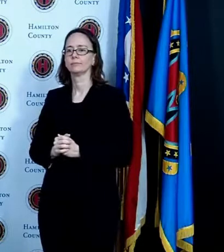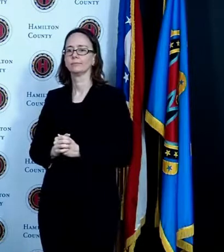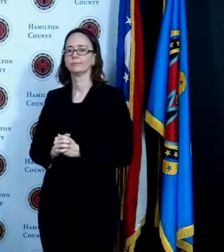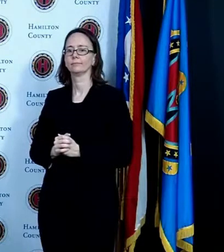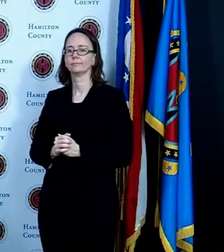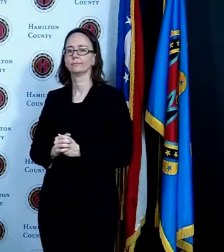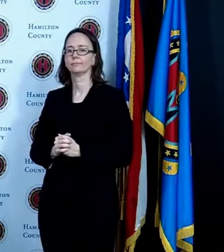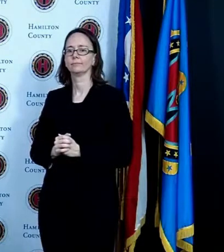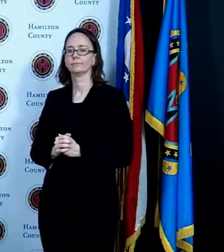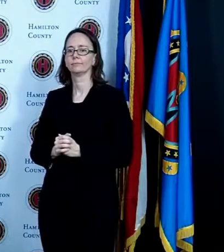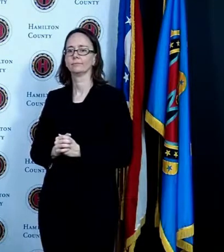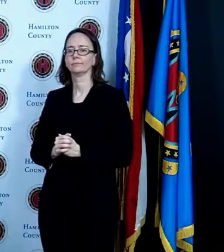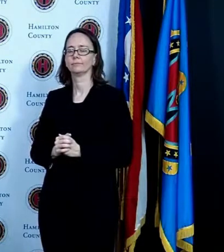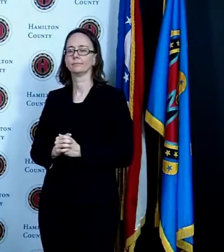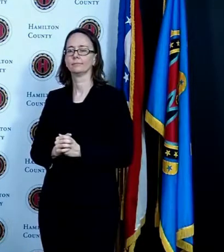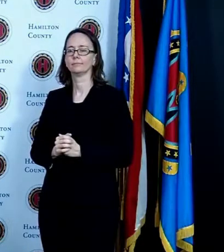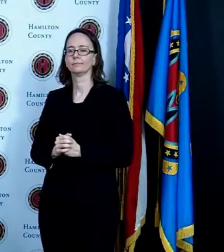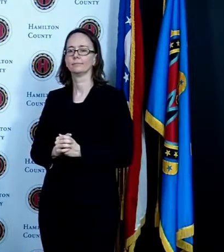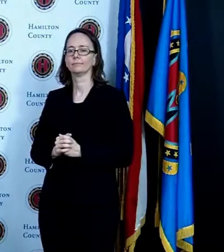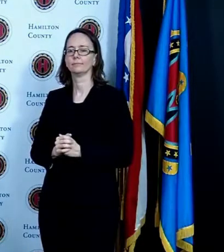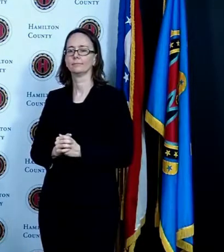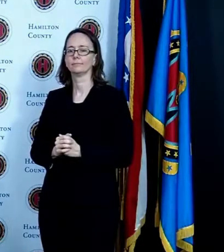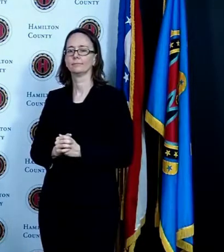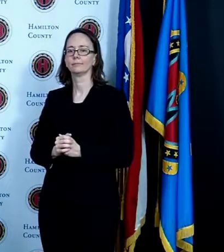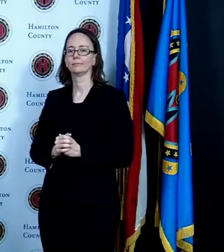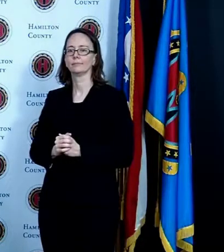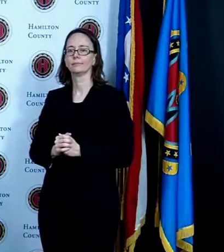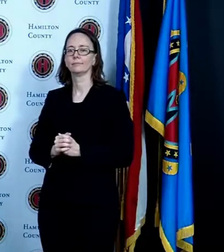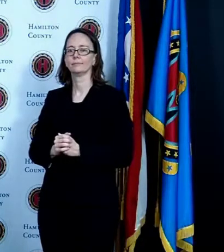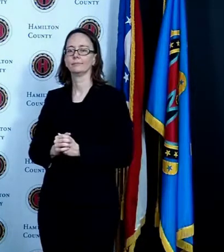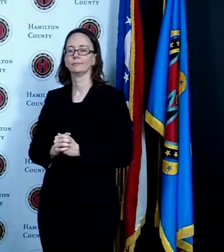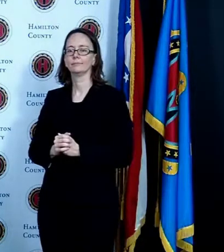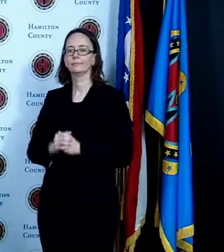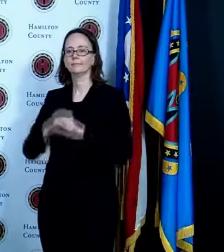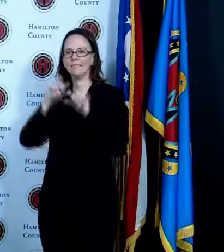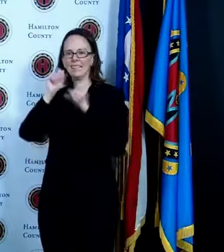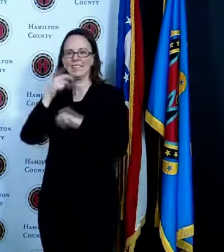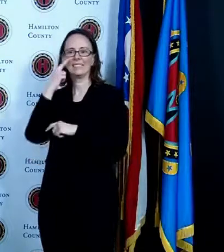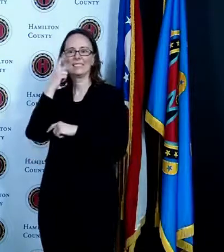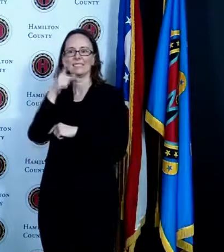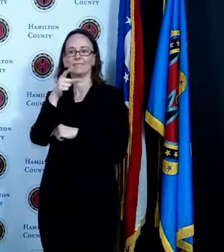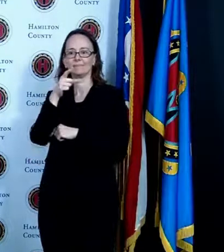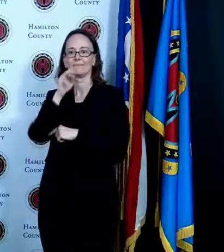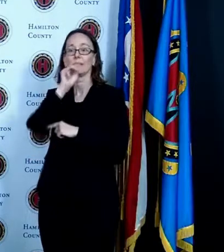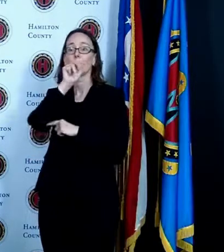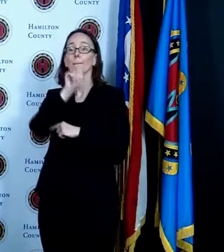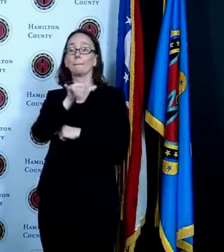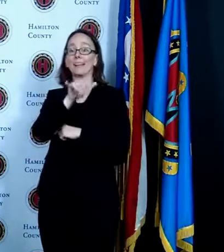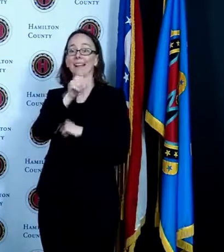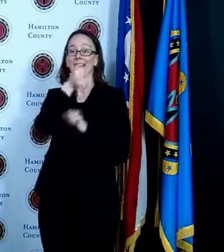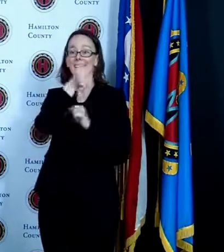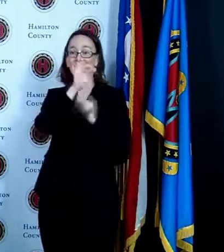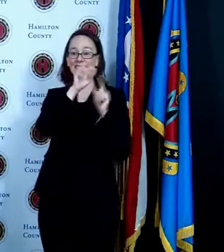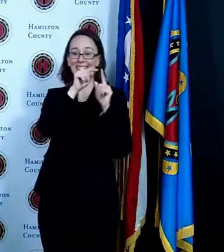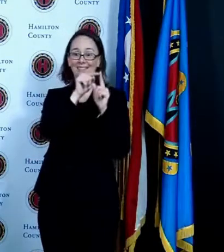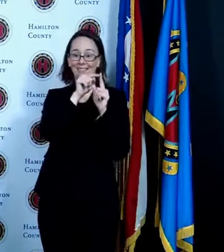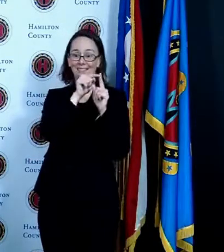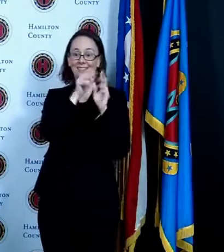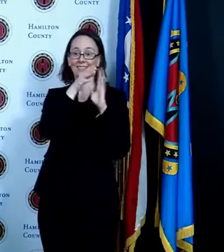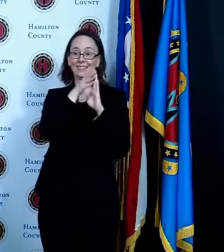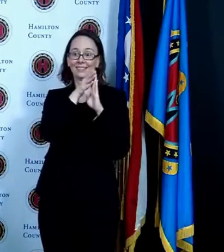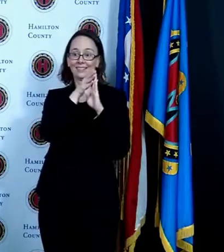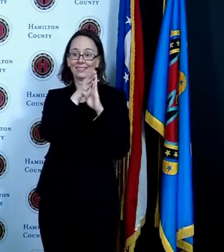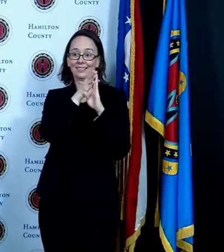okay so as you can see this is from May 19 to May of '19 to May of 2020